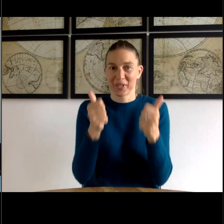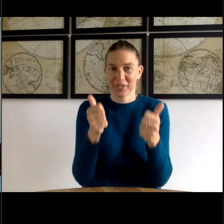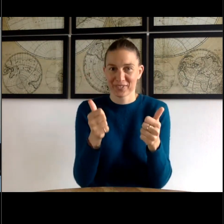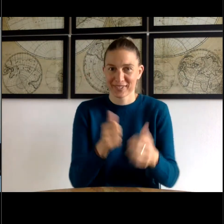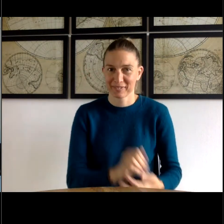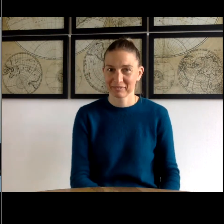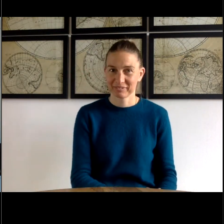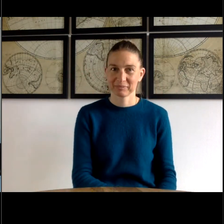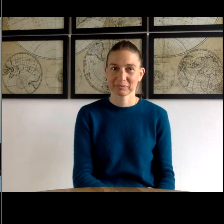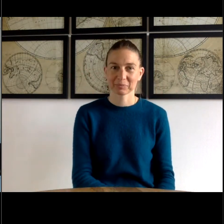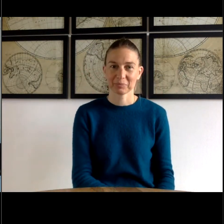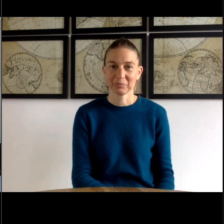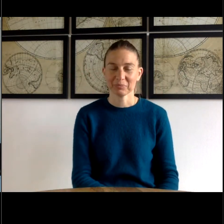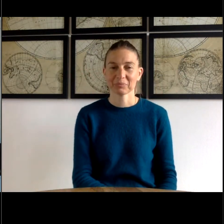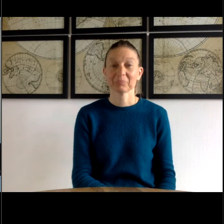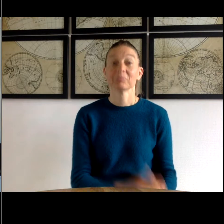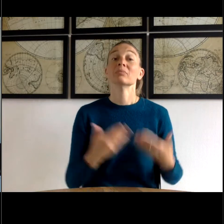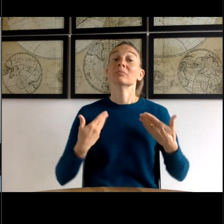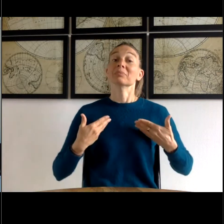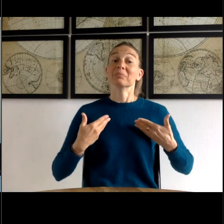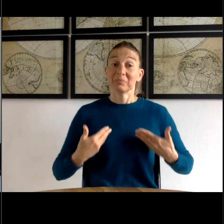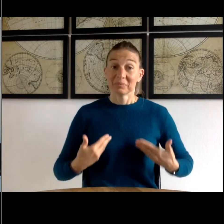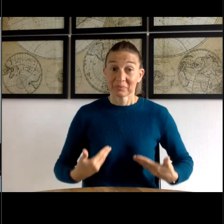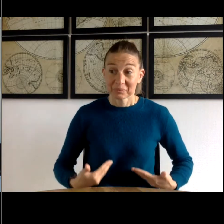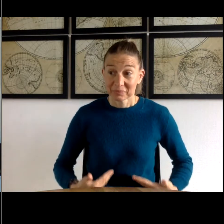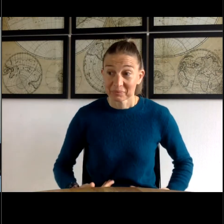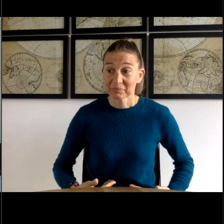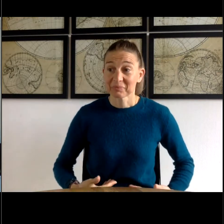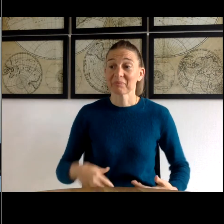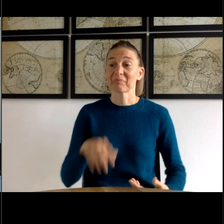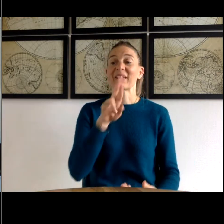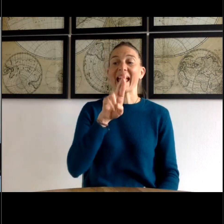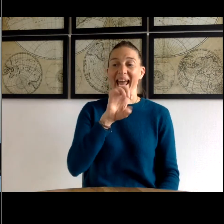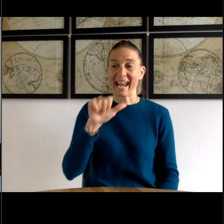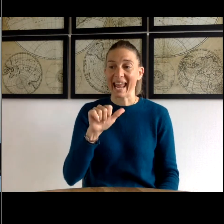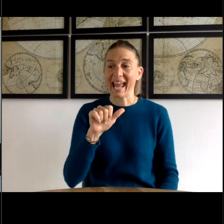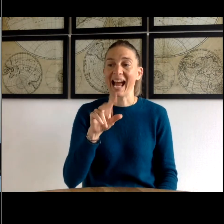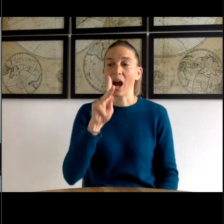As for me, I'm Rea Konttinen from Abilis Foundation in Finland.